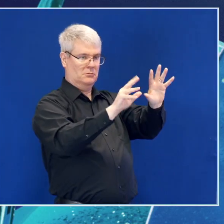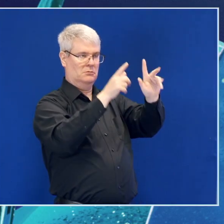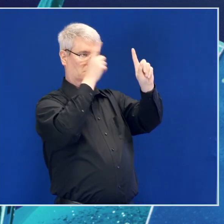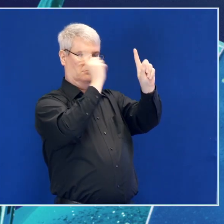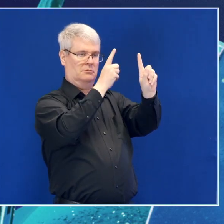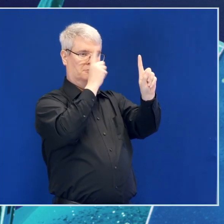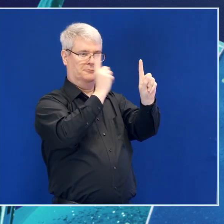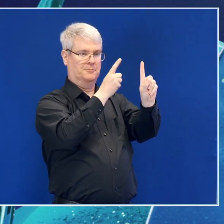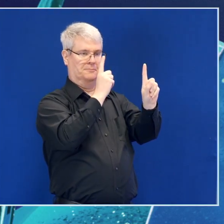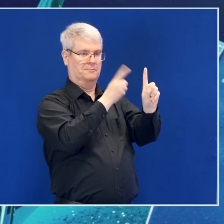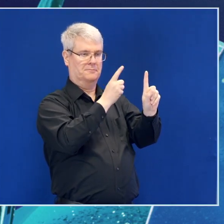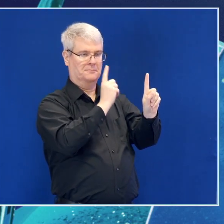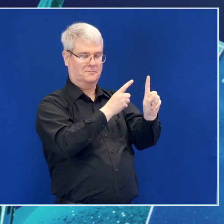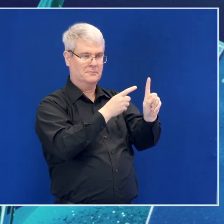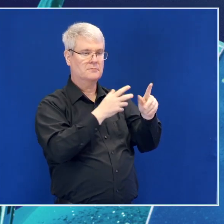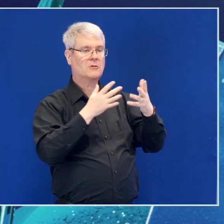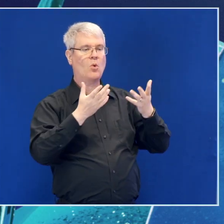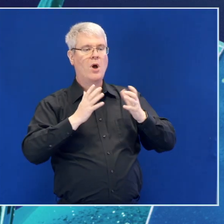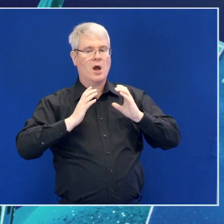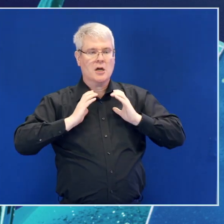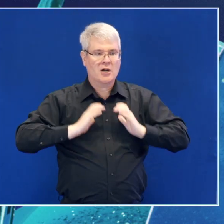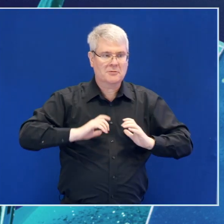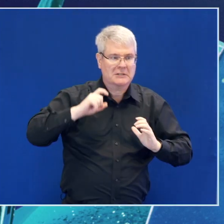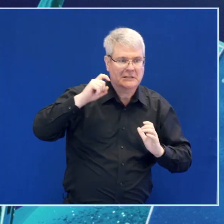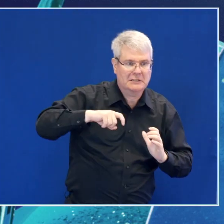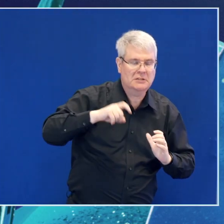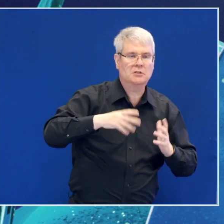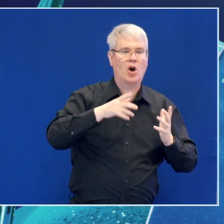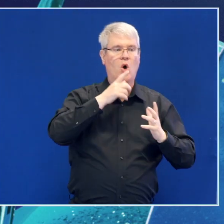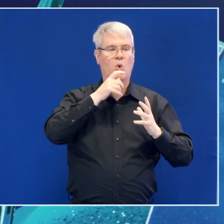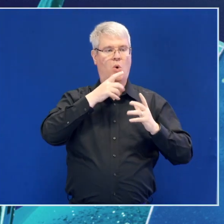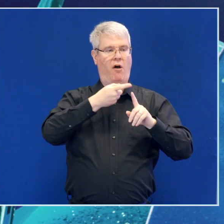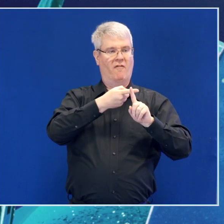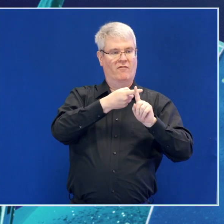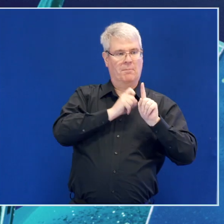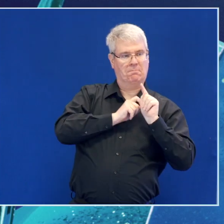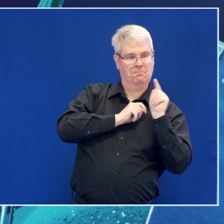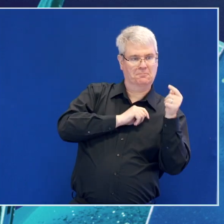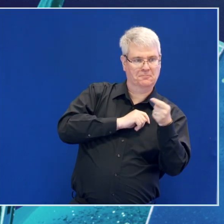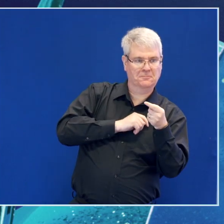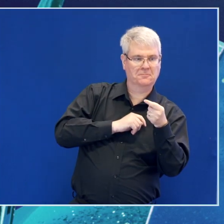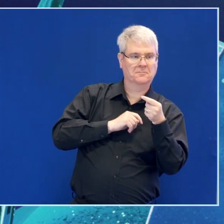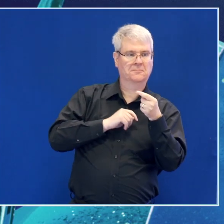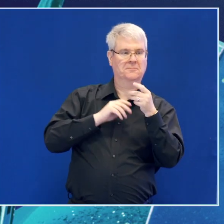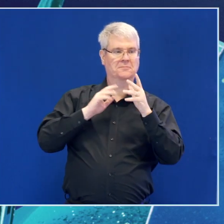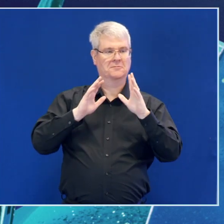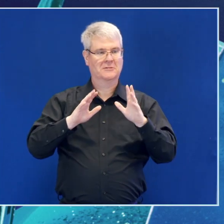Identify task owners, but only Microsoft task owners. Don't assign tasks to a customer.